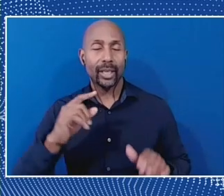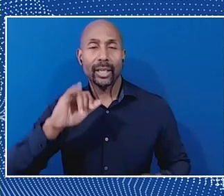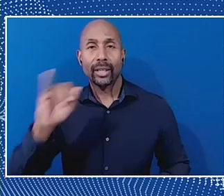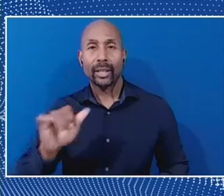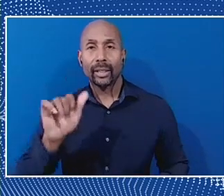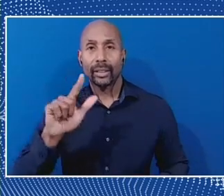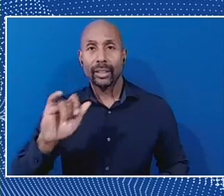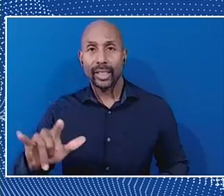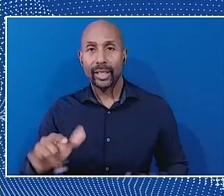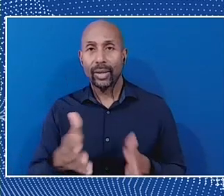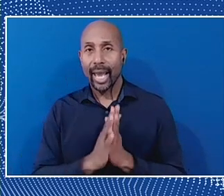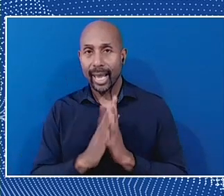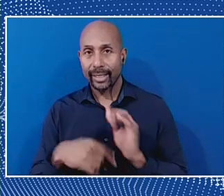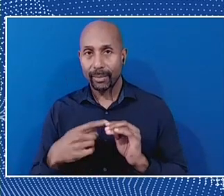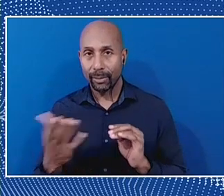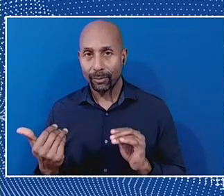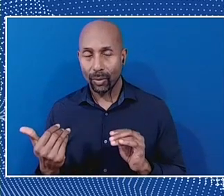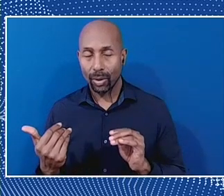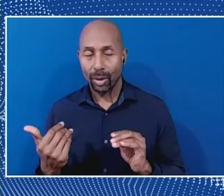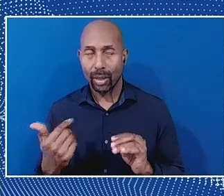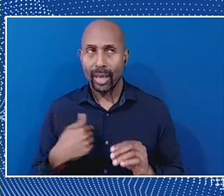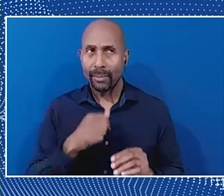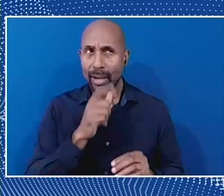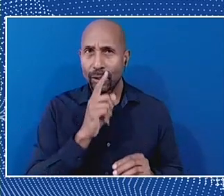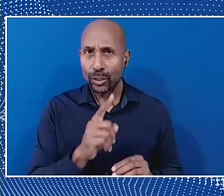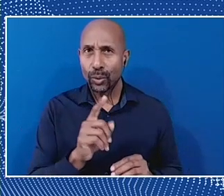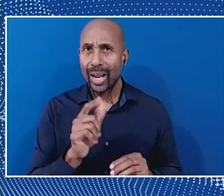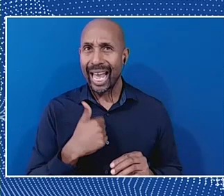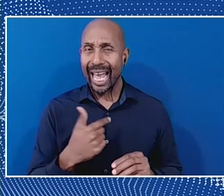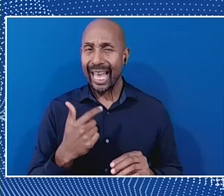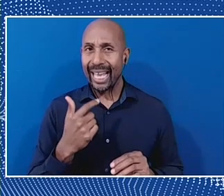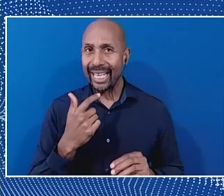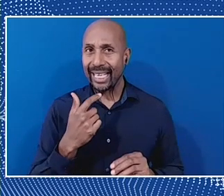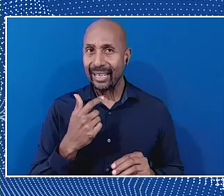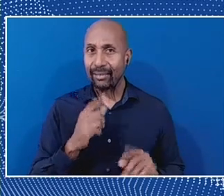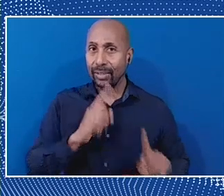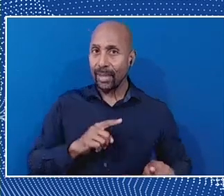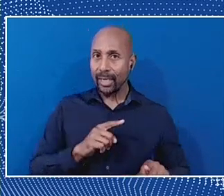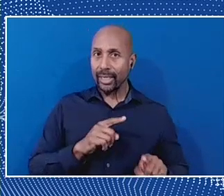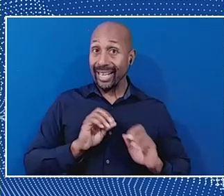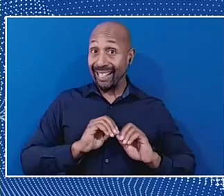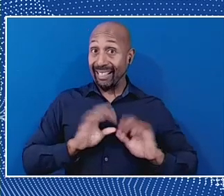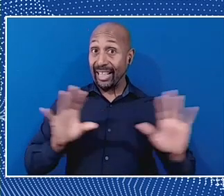asked, and I'm not sure that I said it as clearly as I would like to say it now.